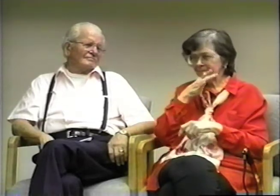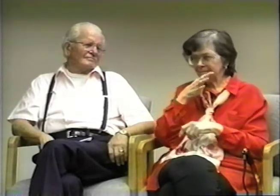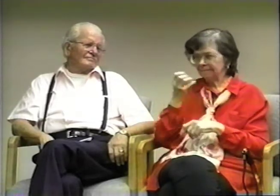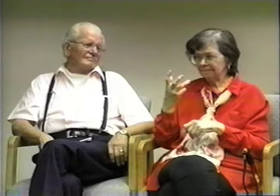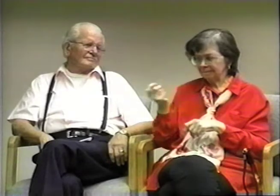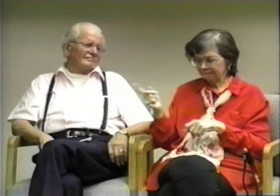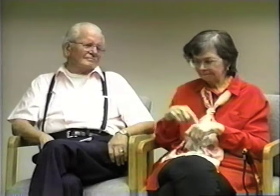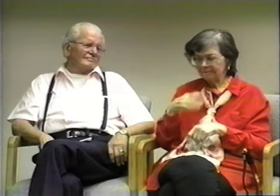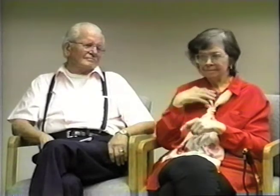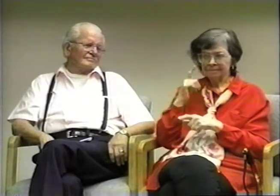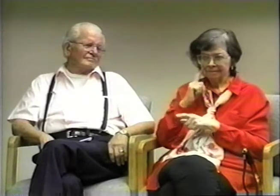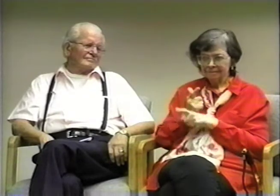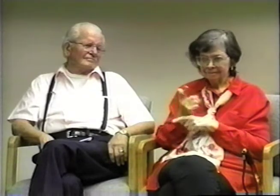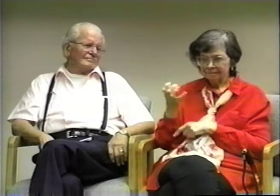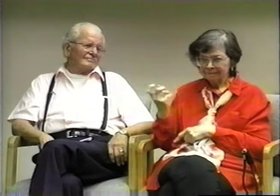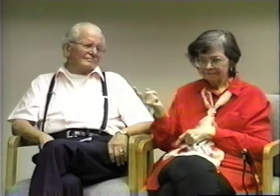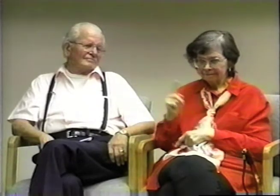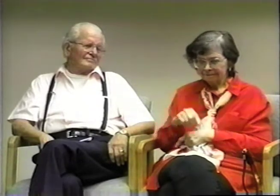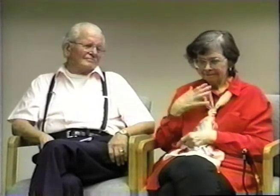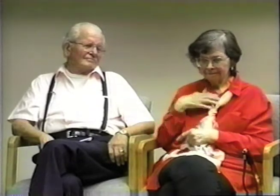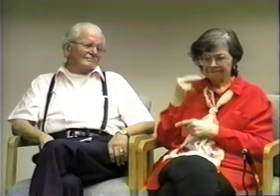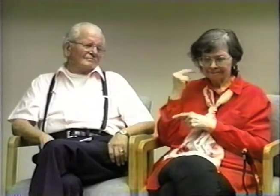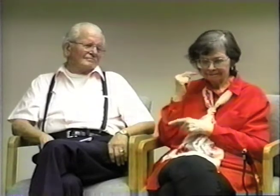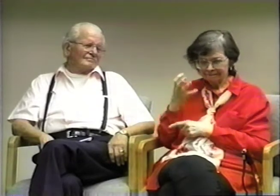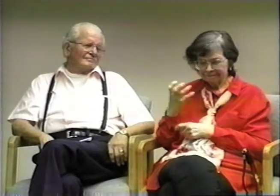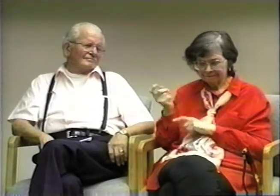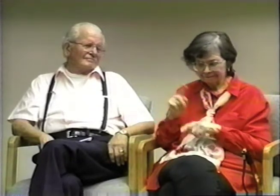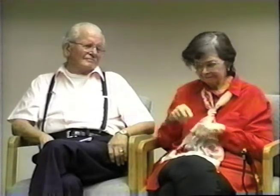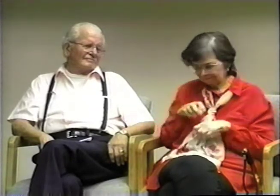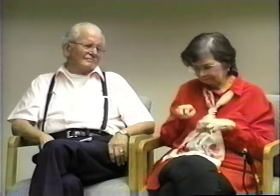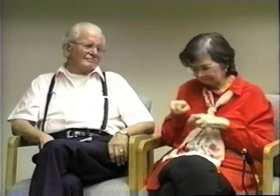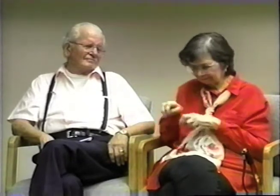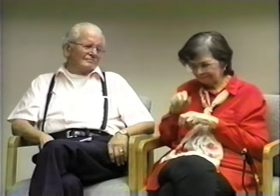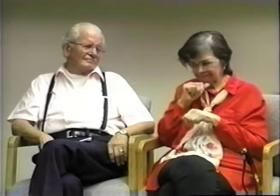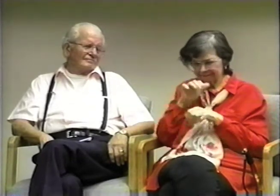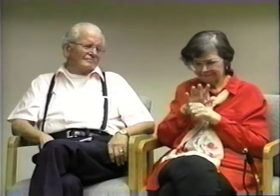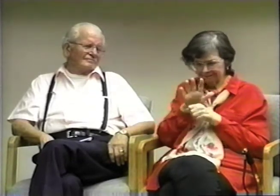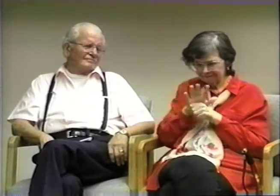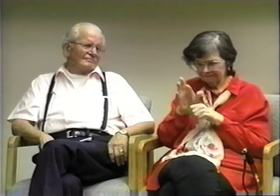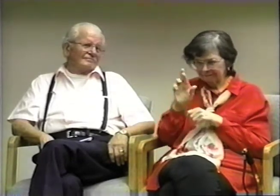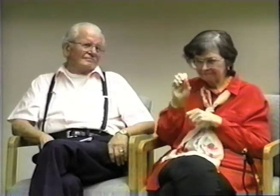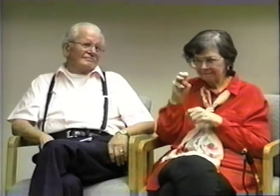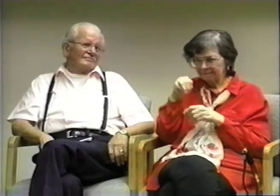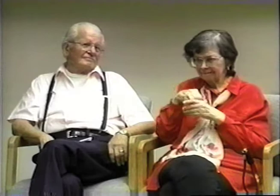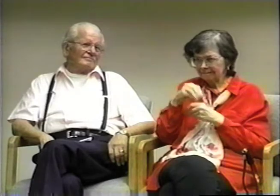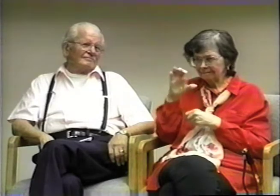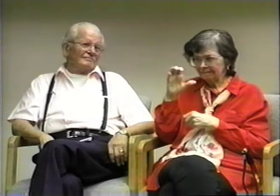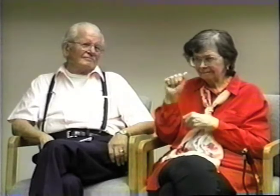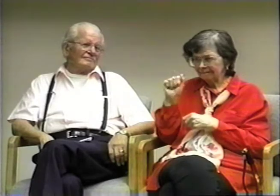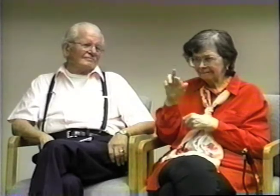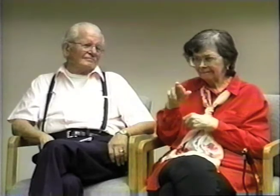My mother, sister, and my niece went also,